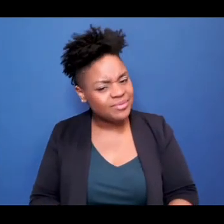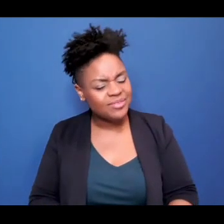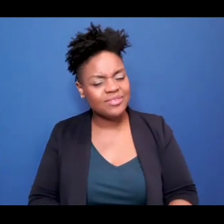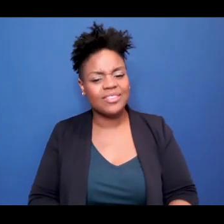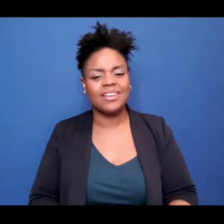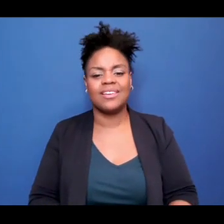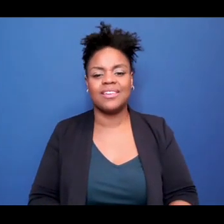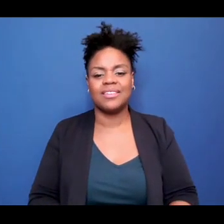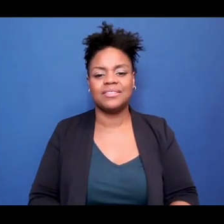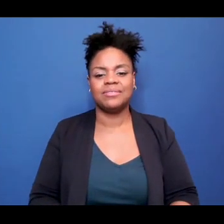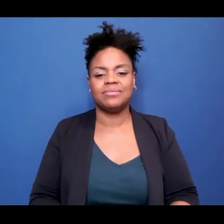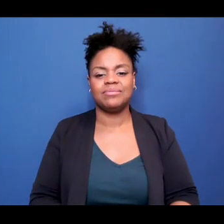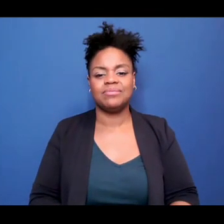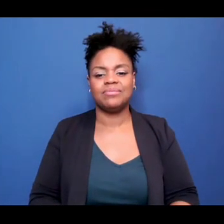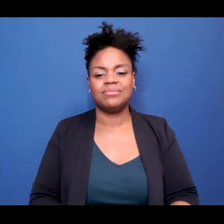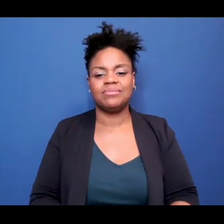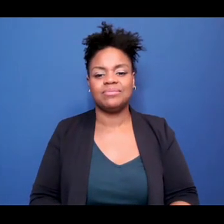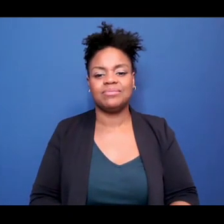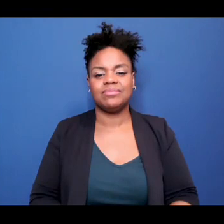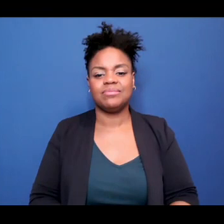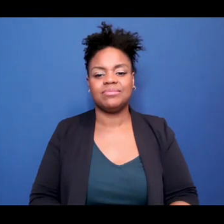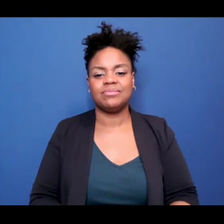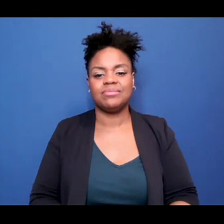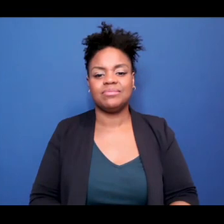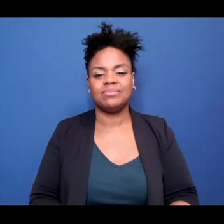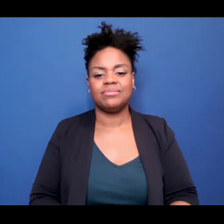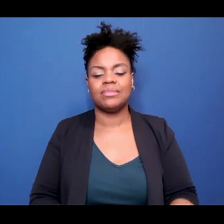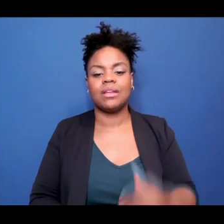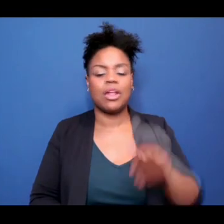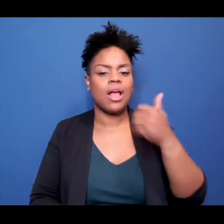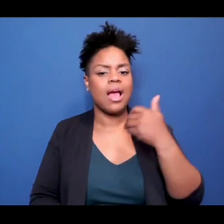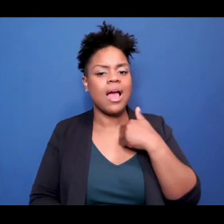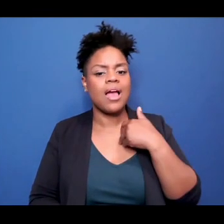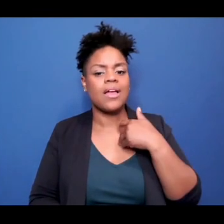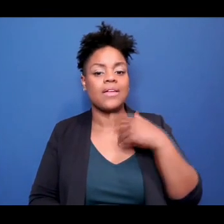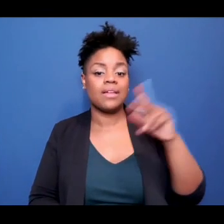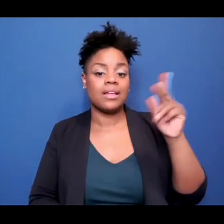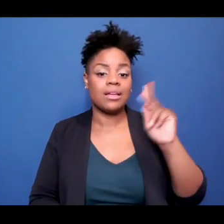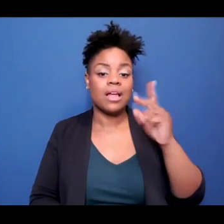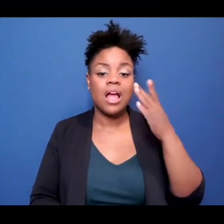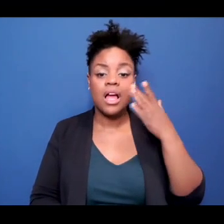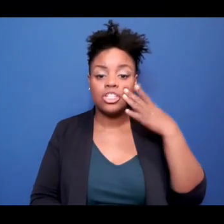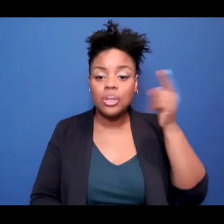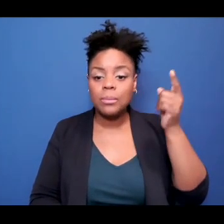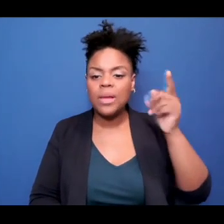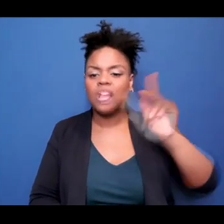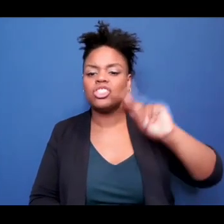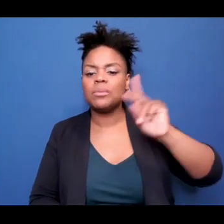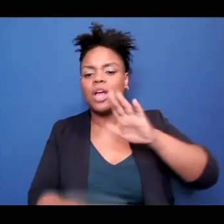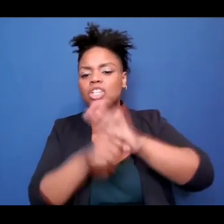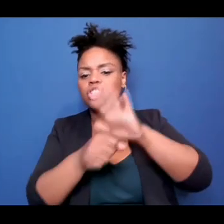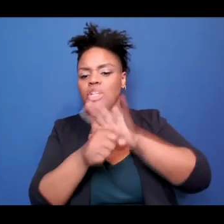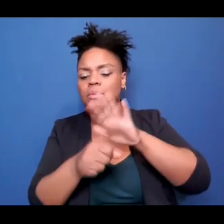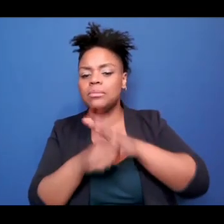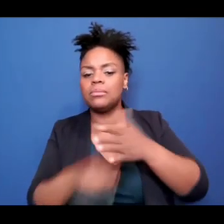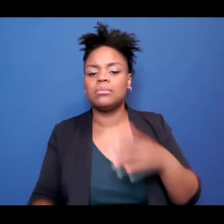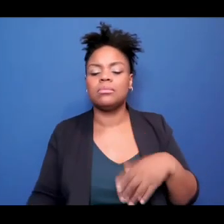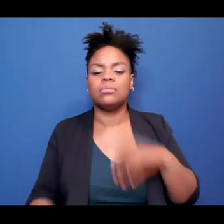CHAMPAGNE, REALLY WEIRD AMOUNT OF CHAMPAGNE. THAT'S A LOT OF CHAMPAGNE. WHAT ELSE DO THEY HAVE? THEY HAD CONDIMENTS, VARIOUS